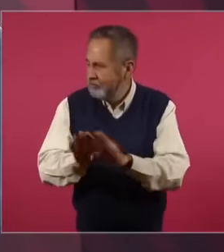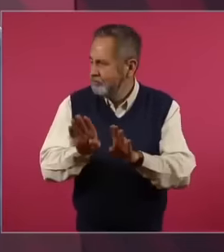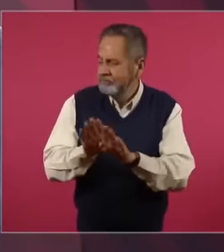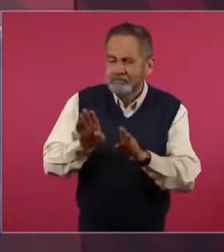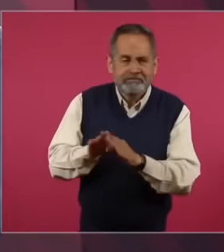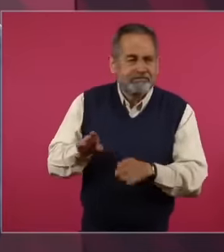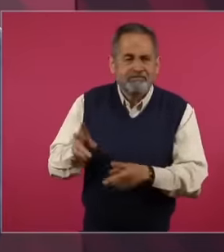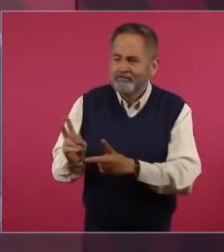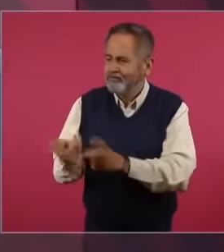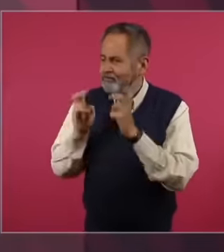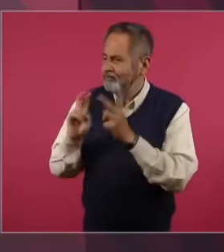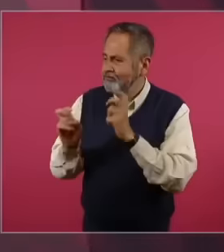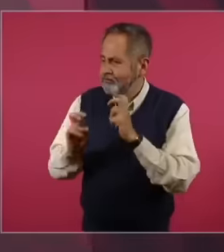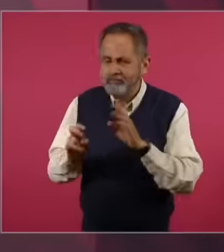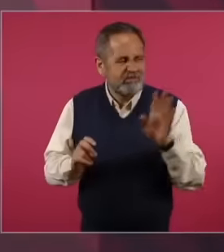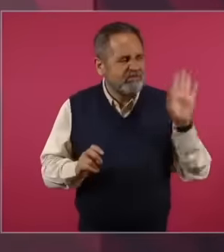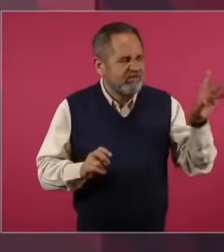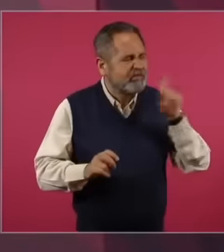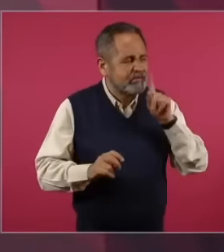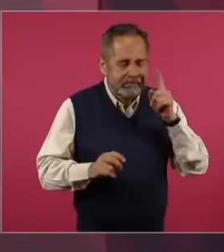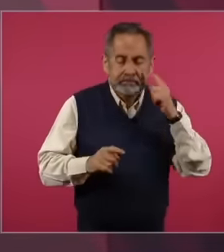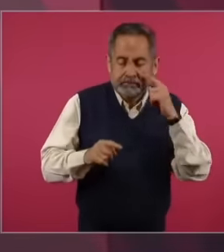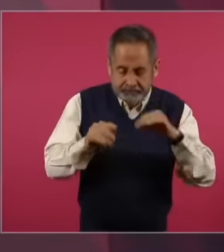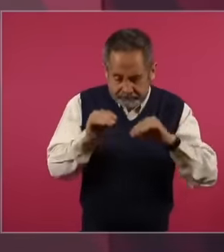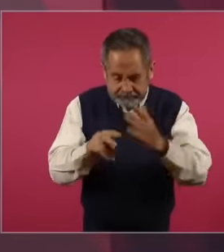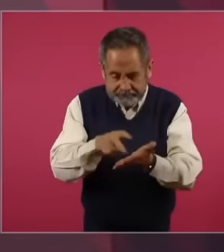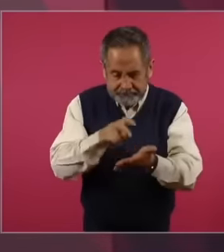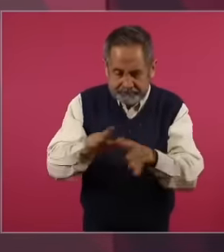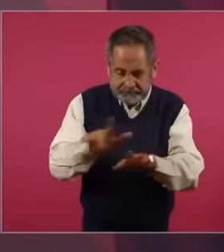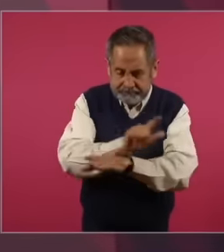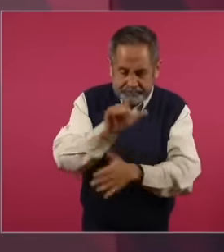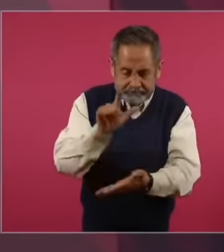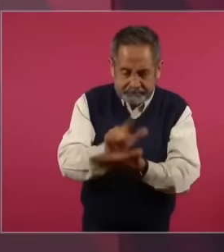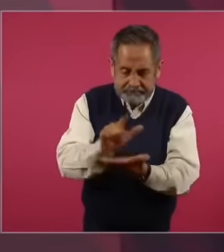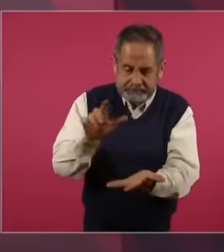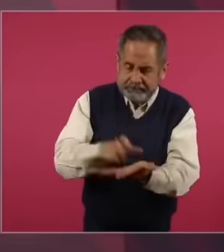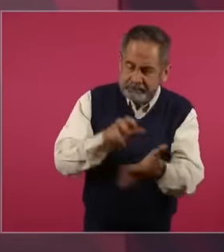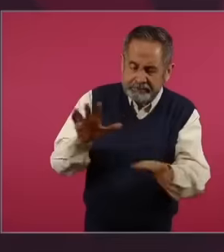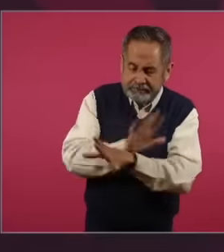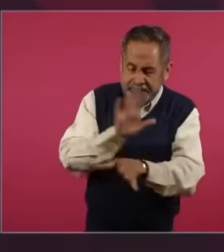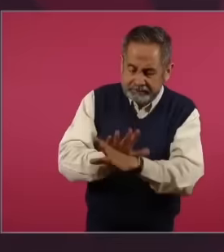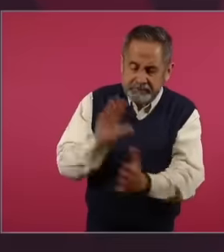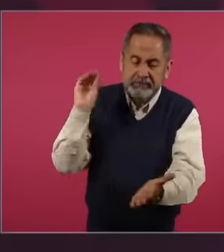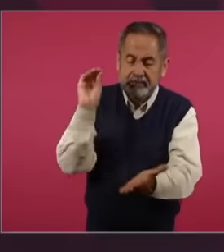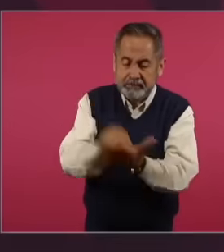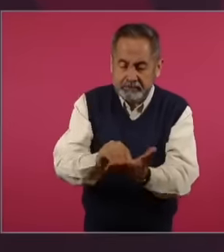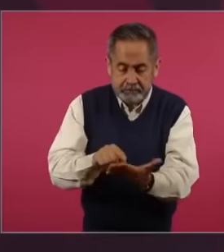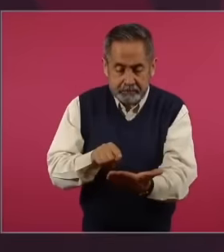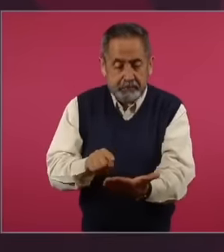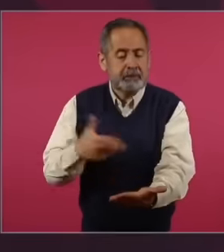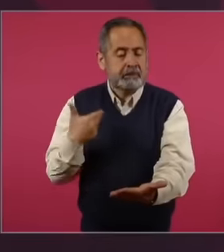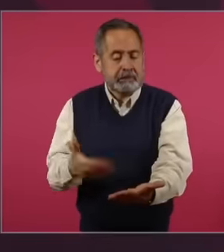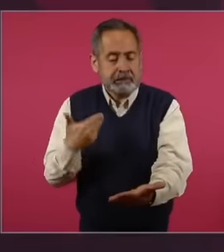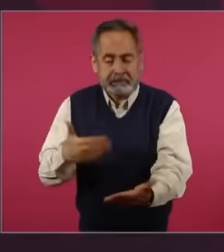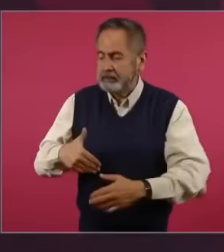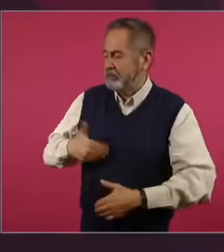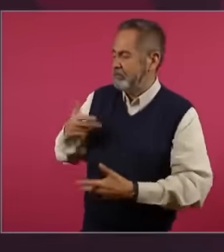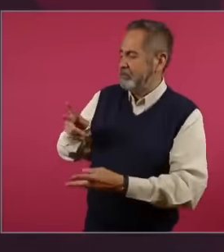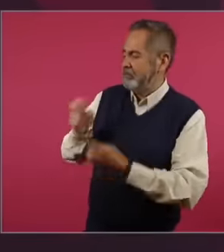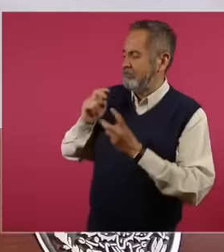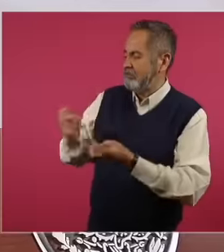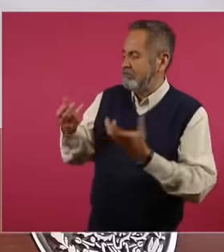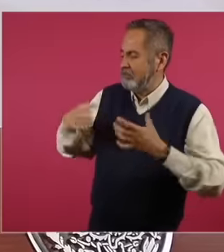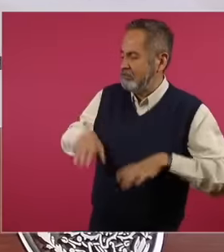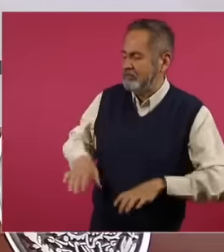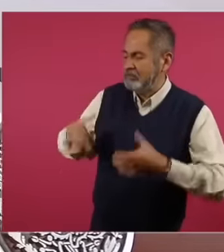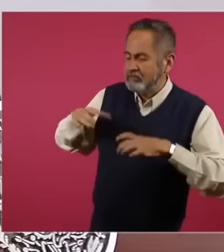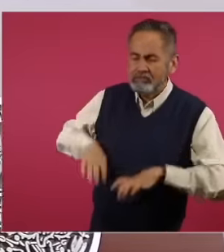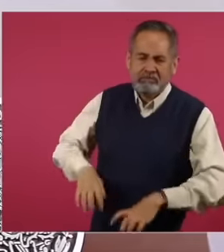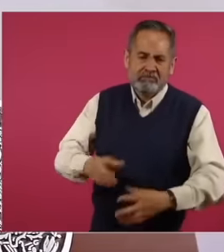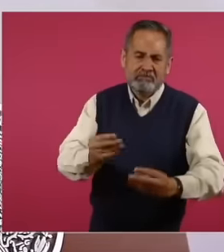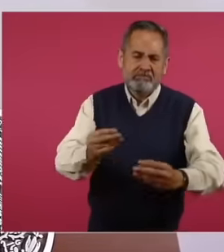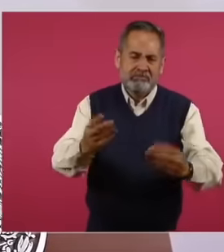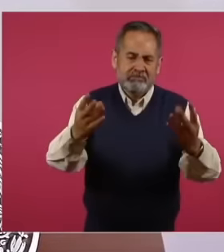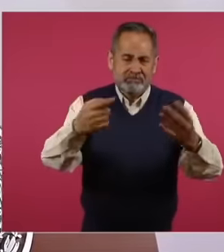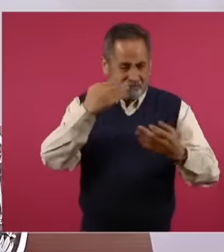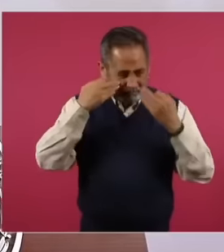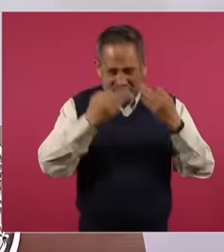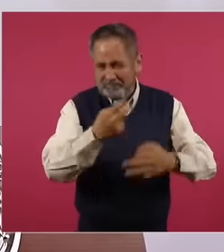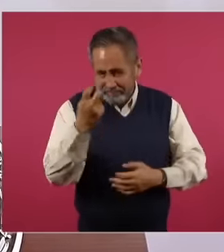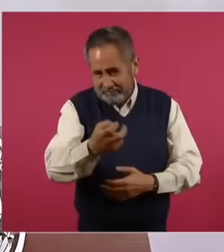looting and theft. corruption is more right now we can